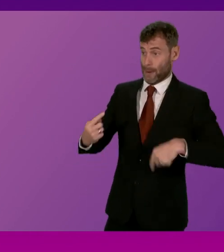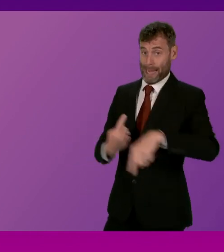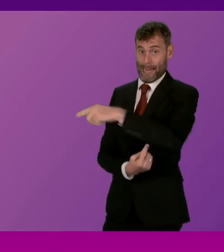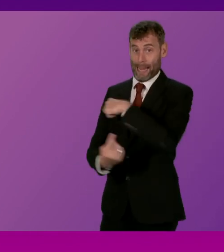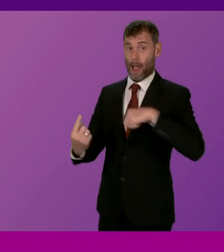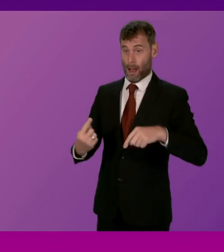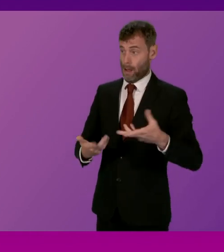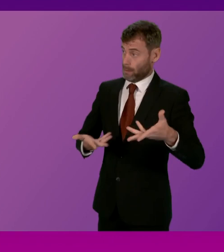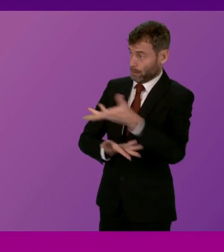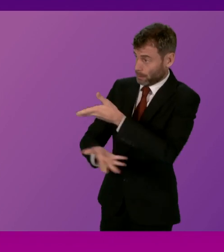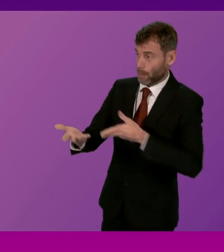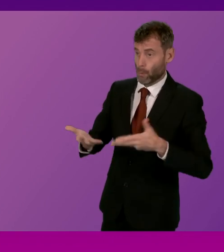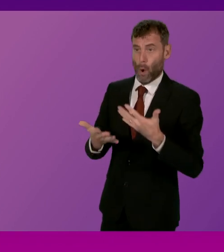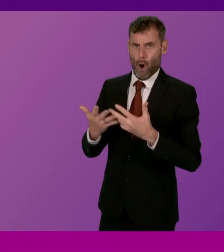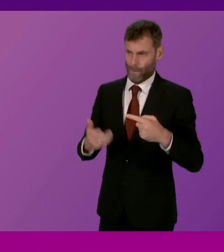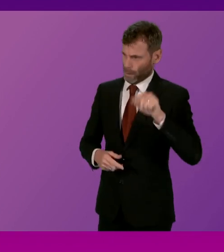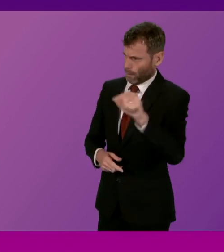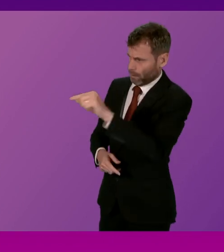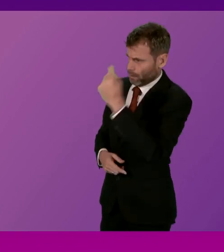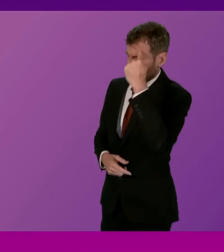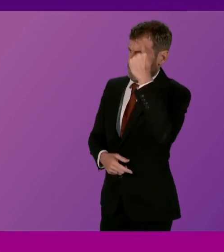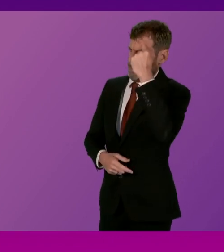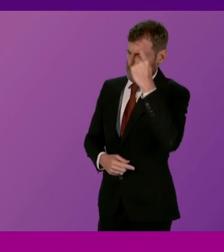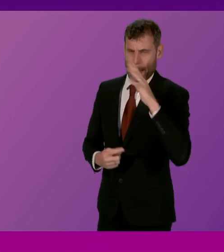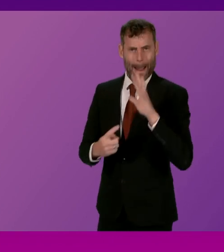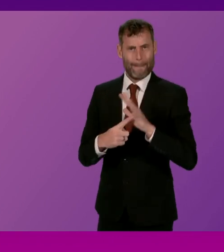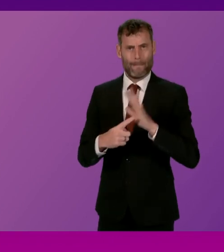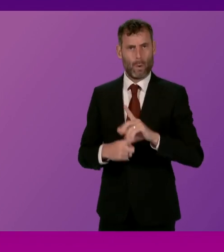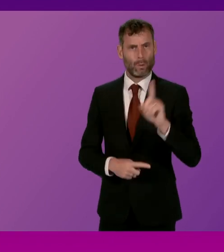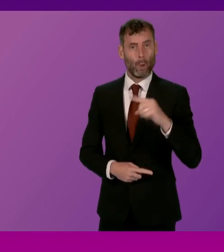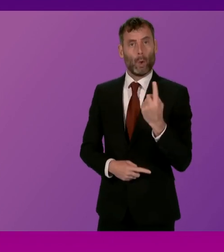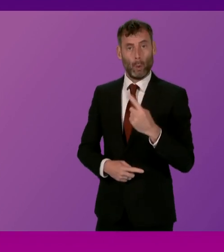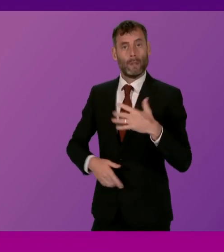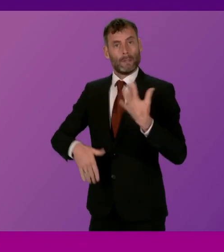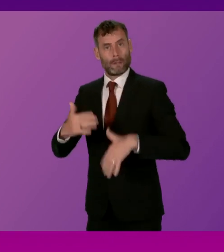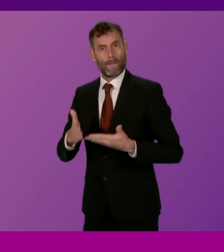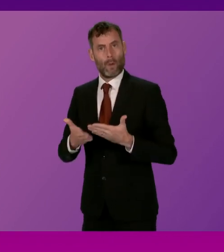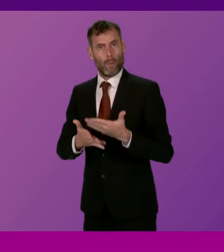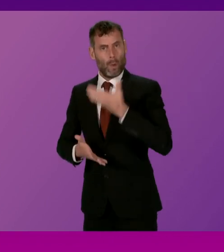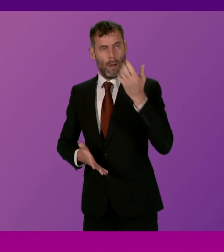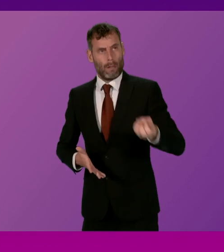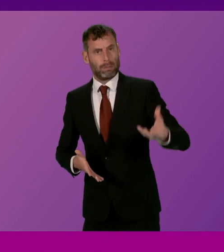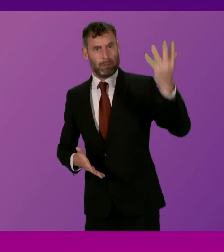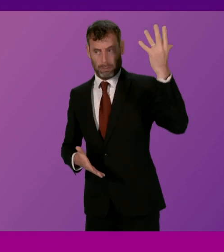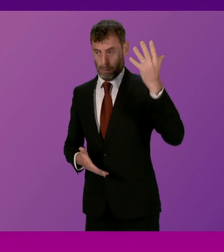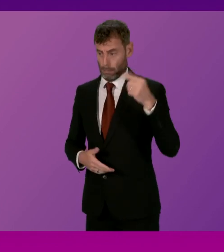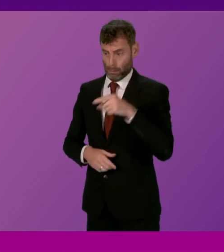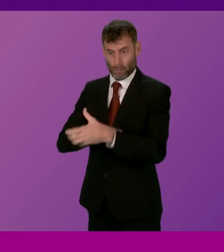know that climate injustice and the climate catastrophe do not impact us equally.